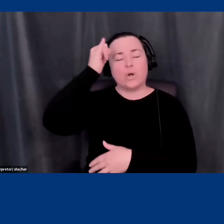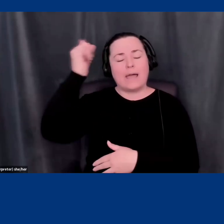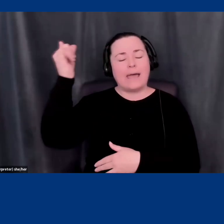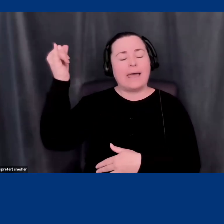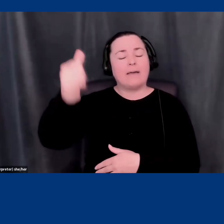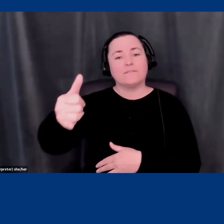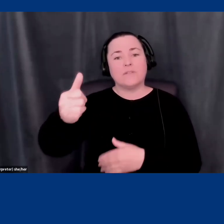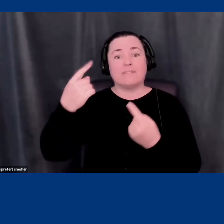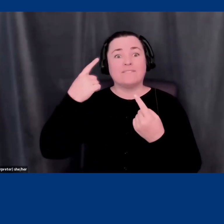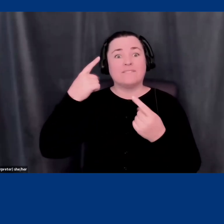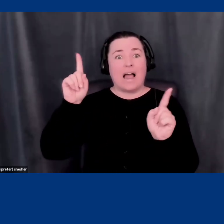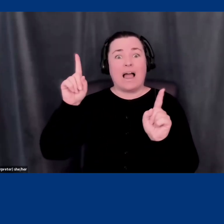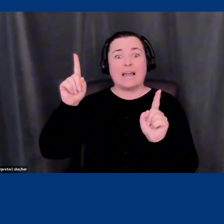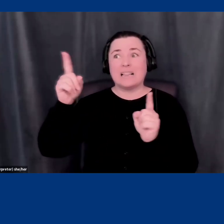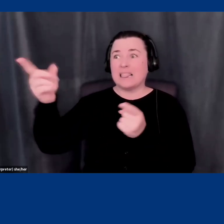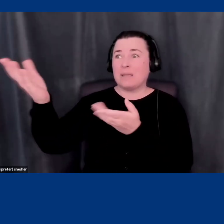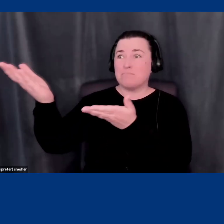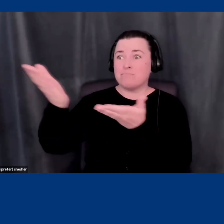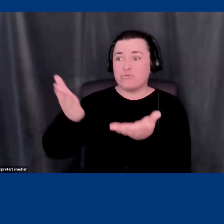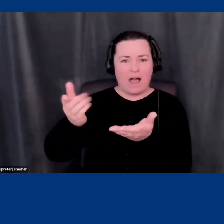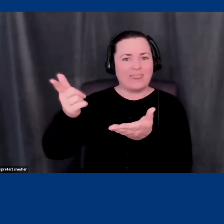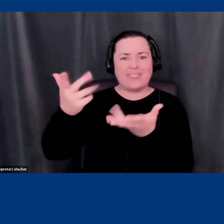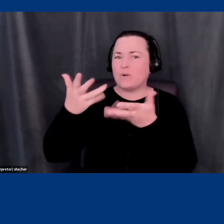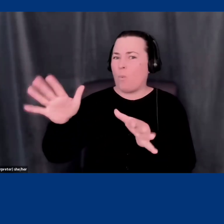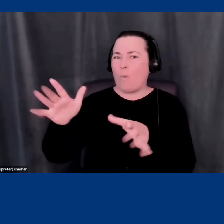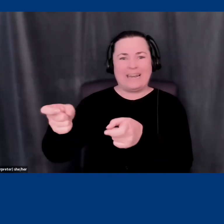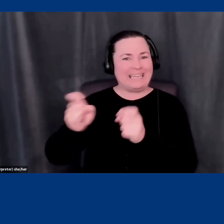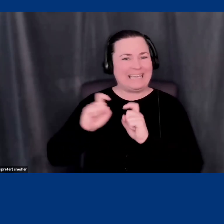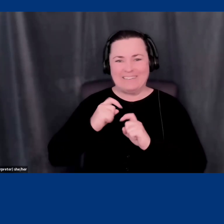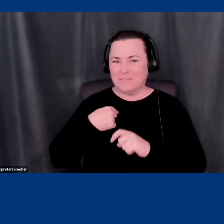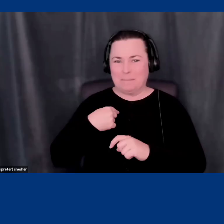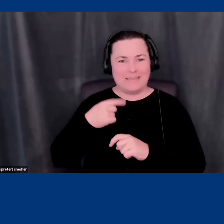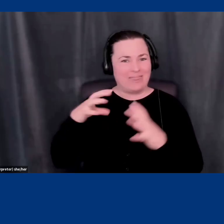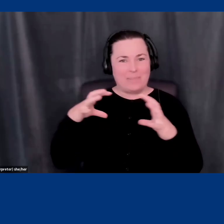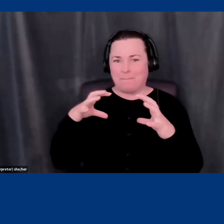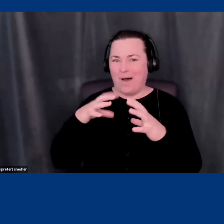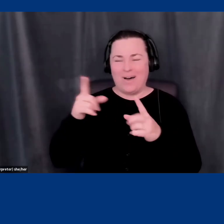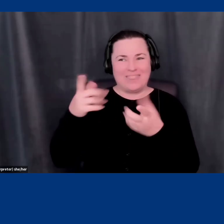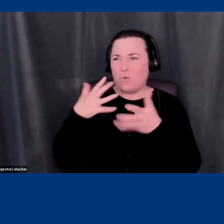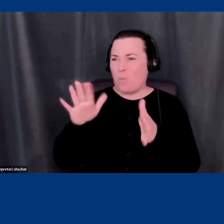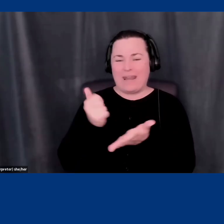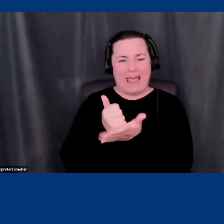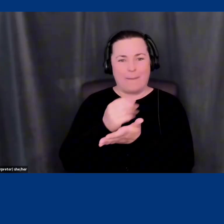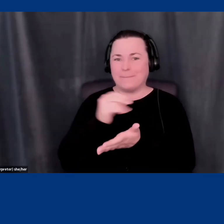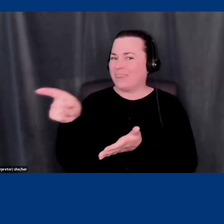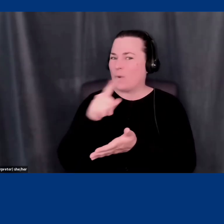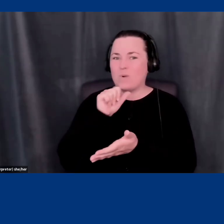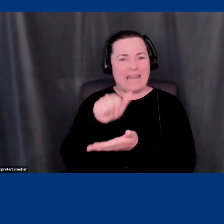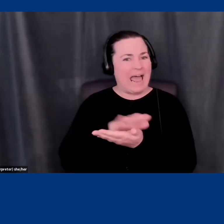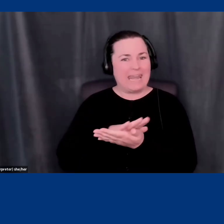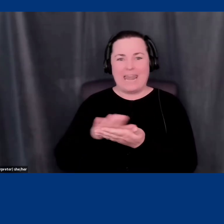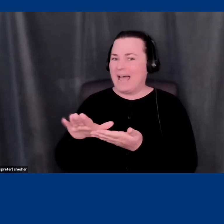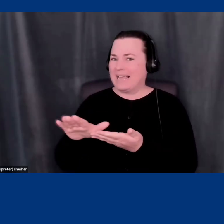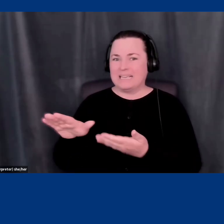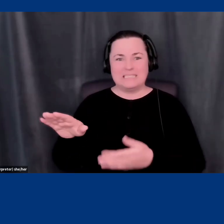didn't really want to give it to me. They didn't really want to help. They weren't nice to me, it wasn't a a helpful